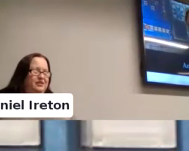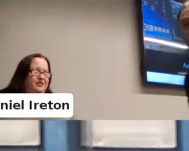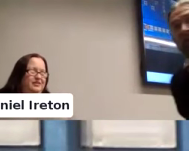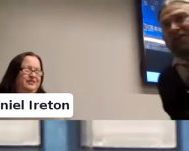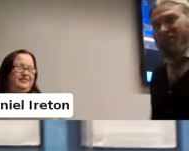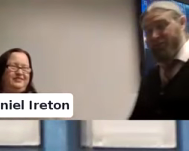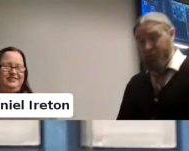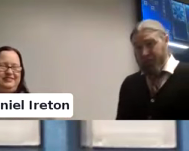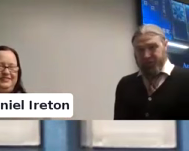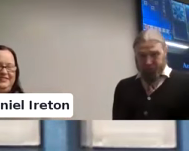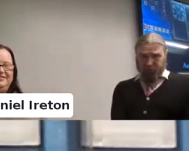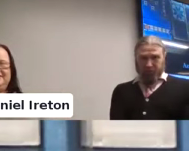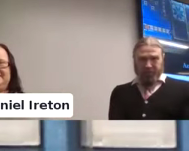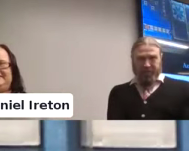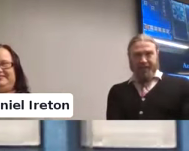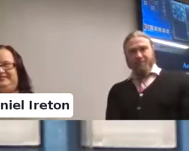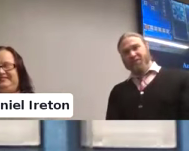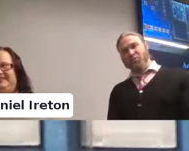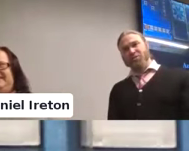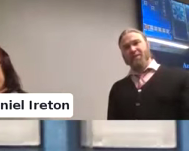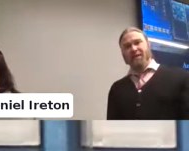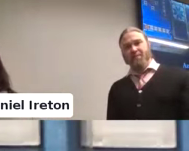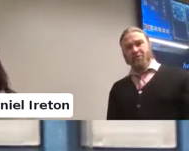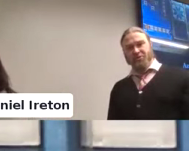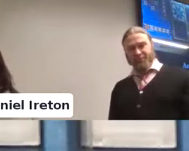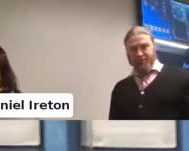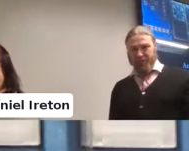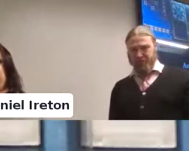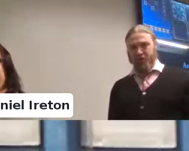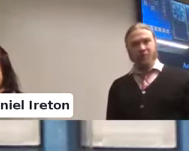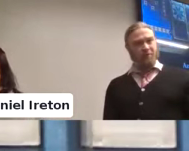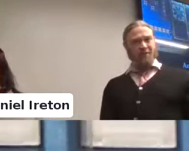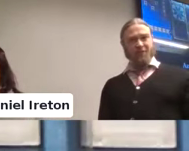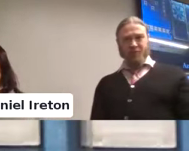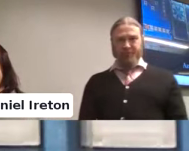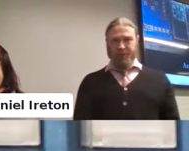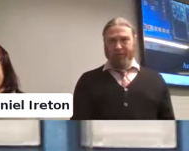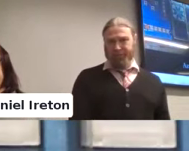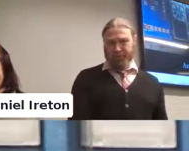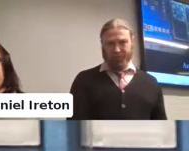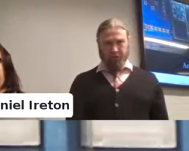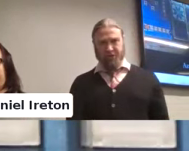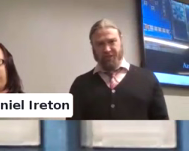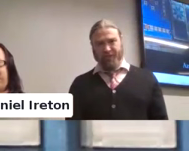Enhances the game, world building and the role play.